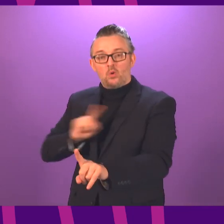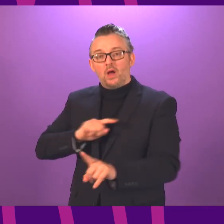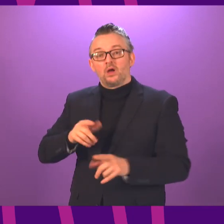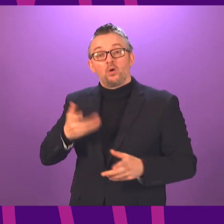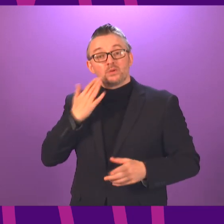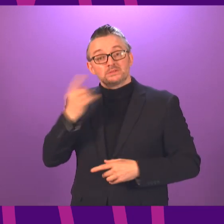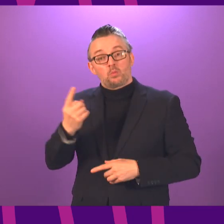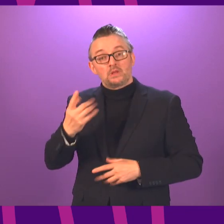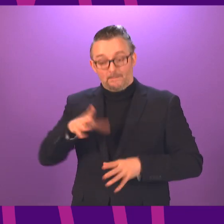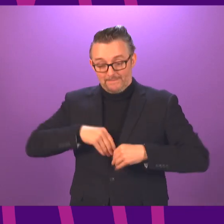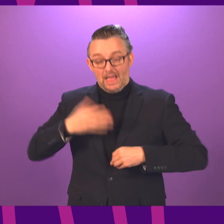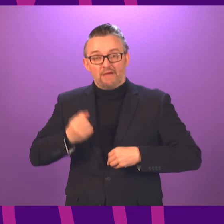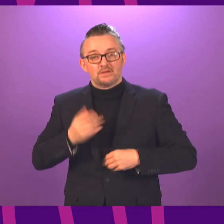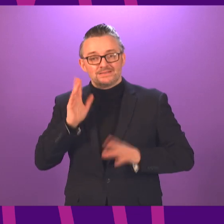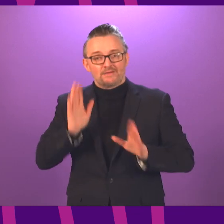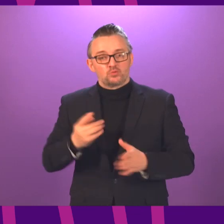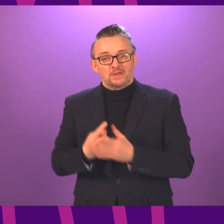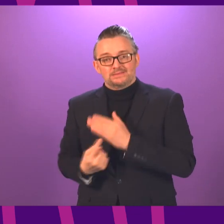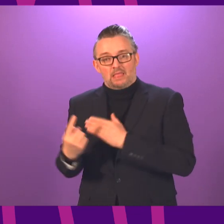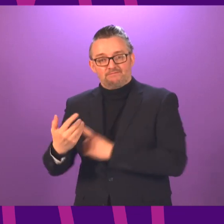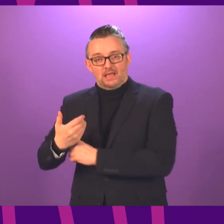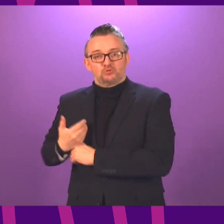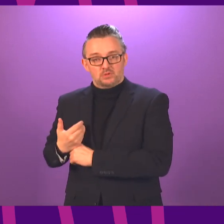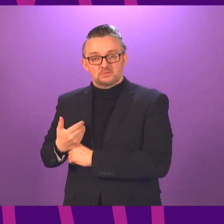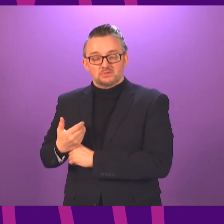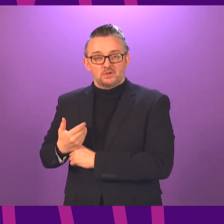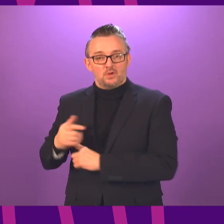when they need to. It is also why we are expanding testing capacity, so that we can test more